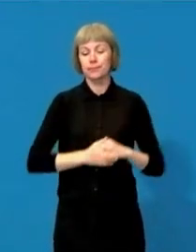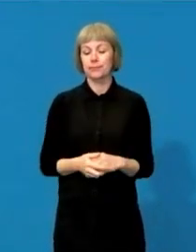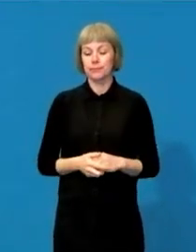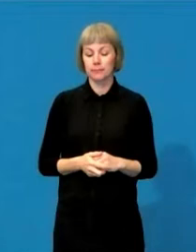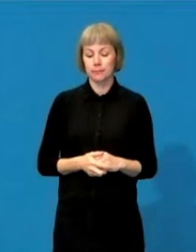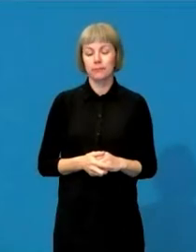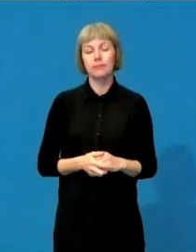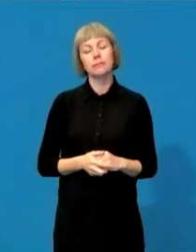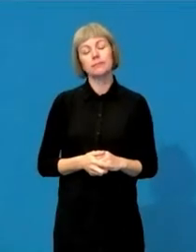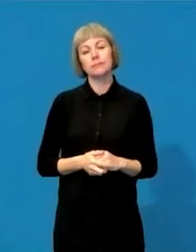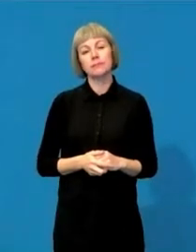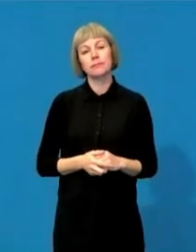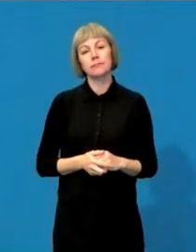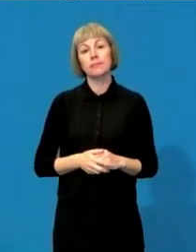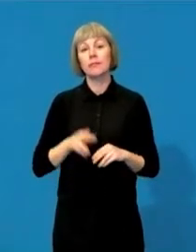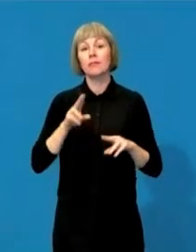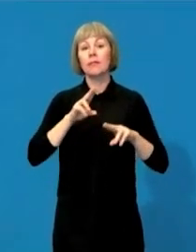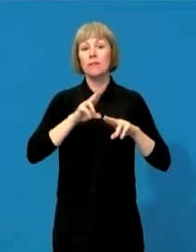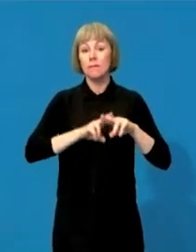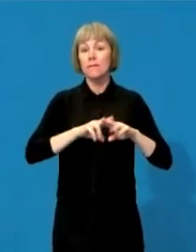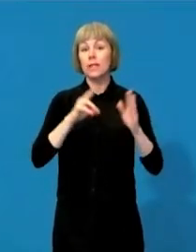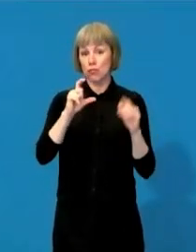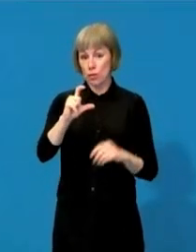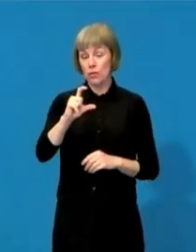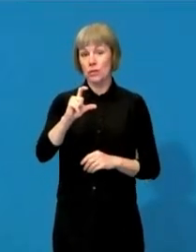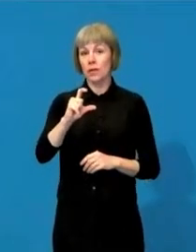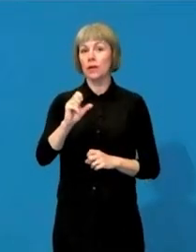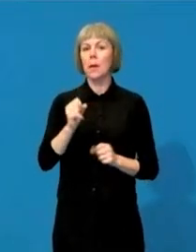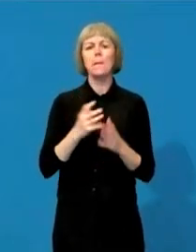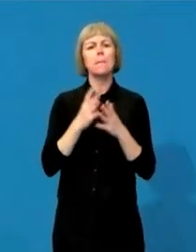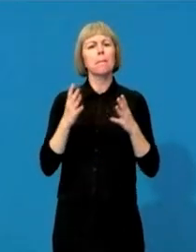Fitzroy Crossing is the service town for the Fitzroy Valley and is situated on the banks